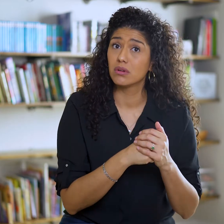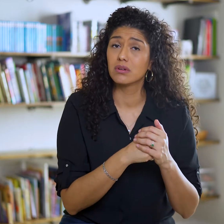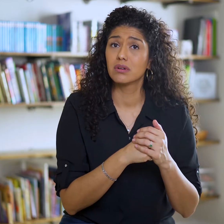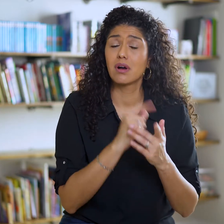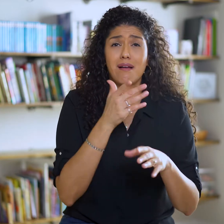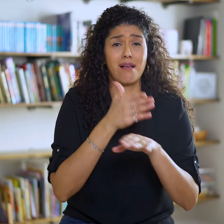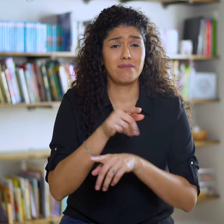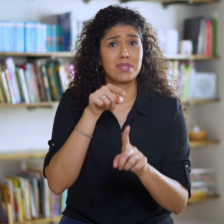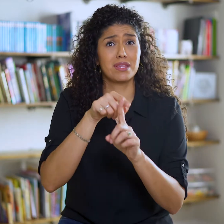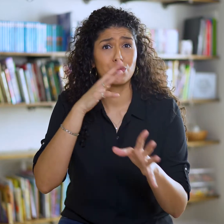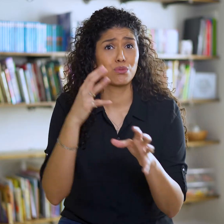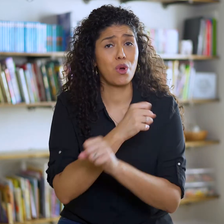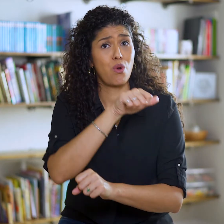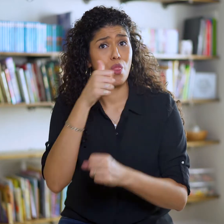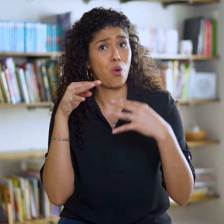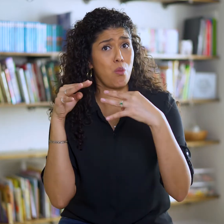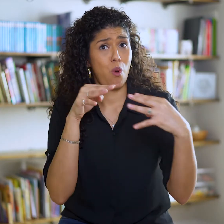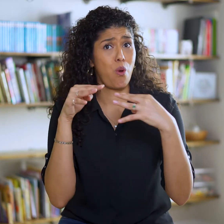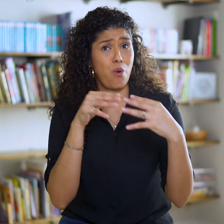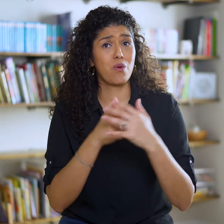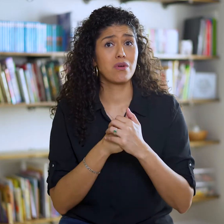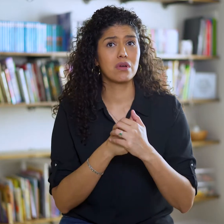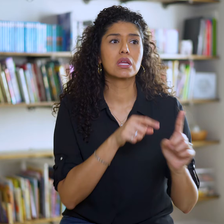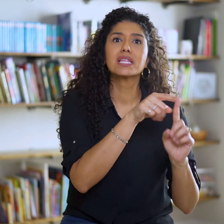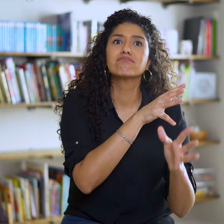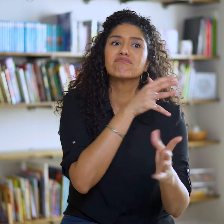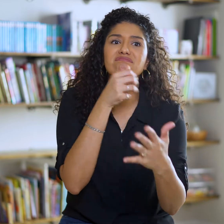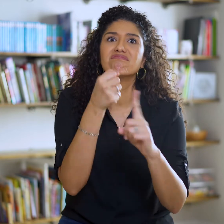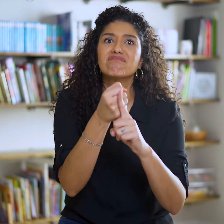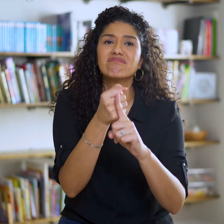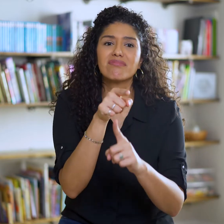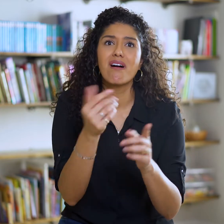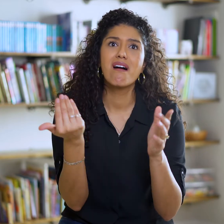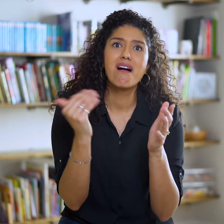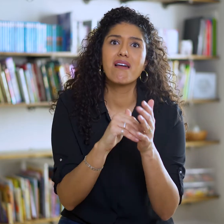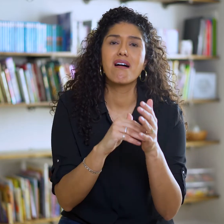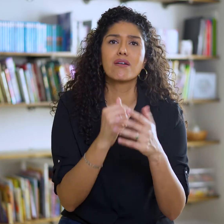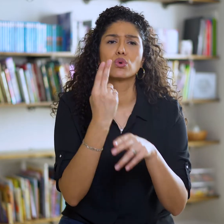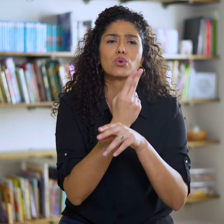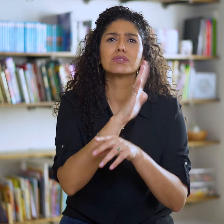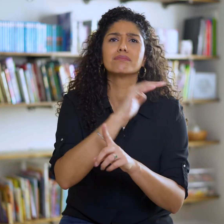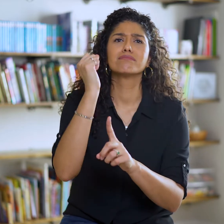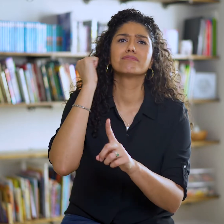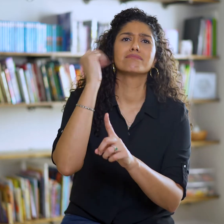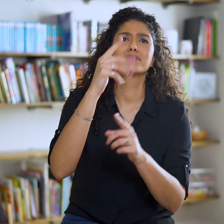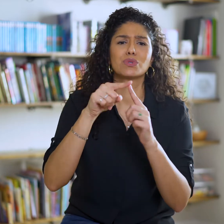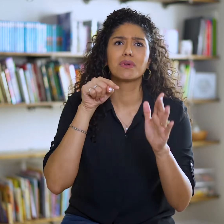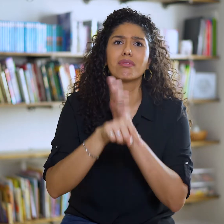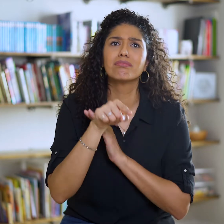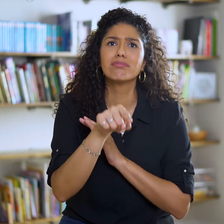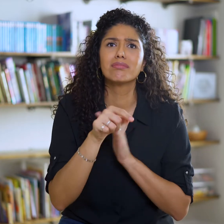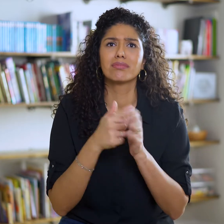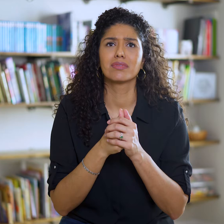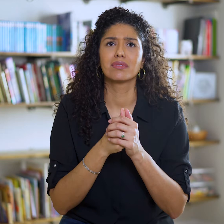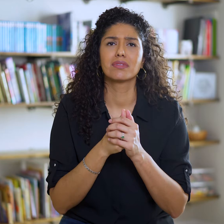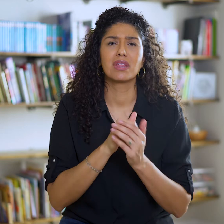After David wins another war, Saul throws another spear at him.